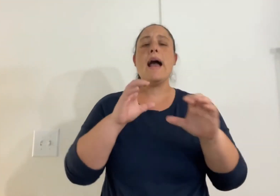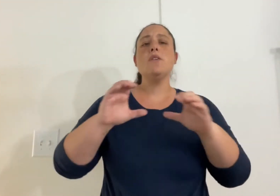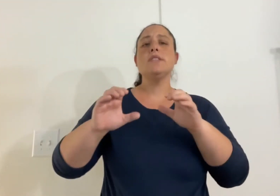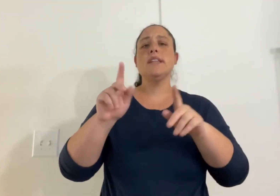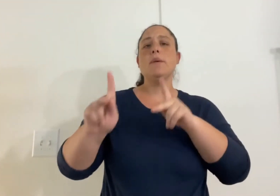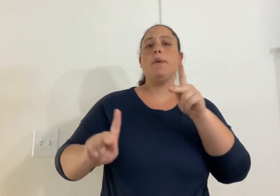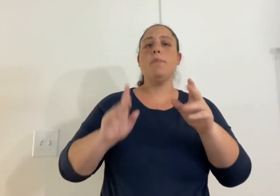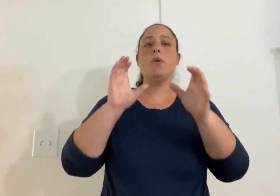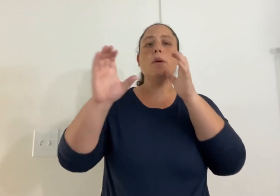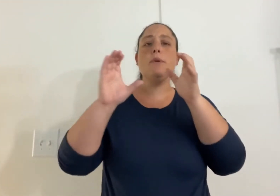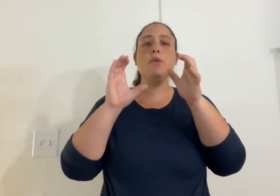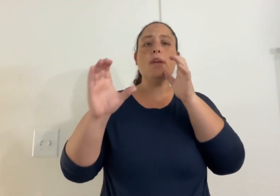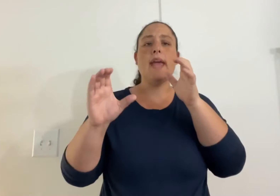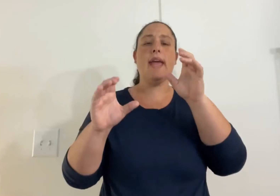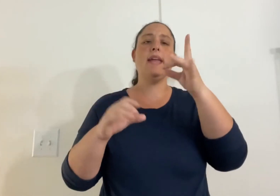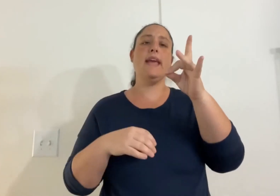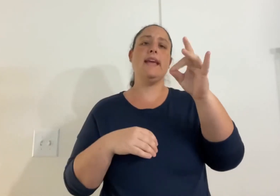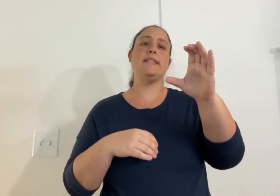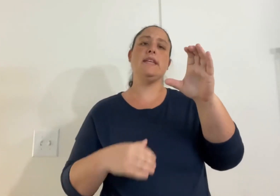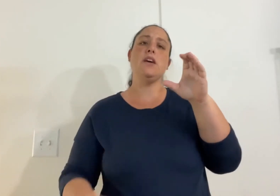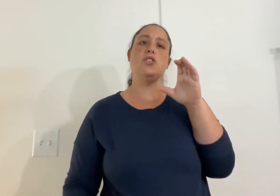How did people communicate?